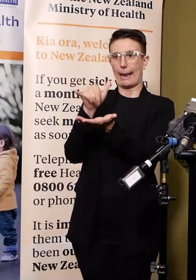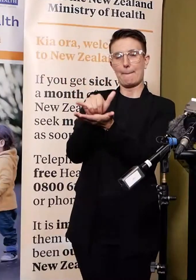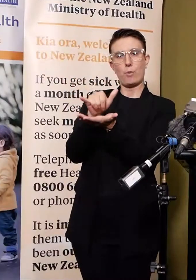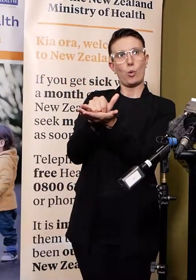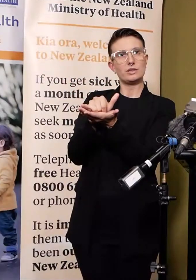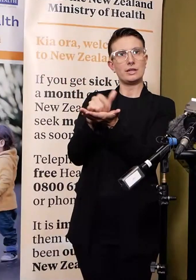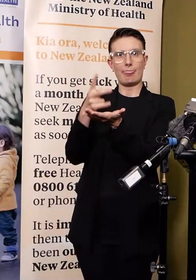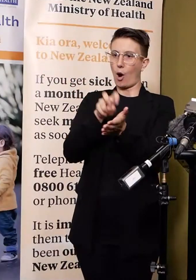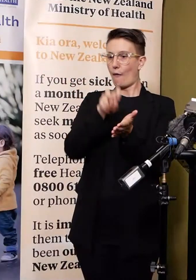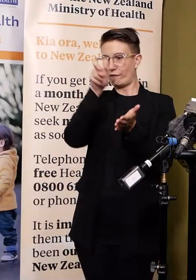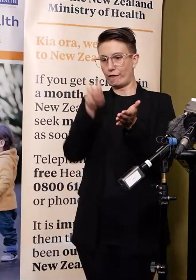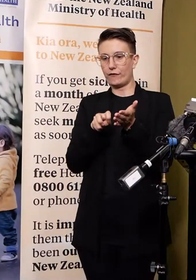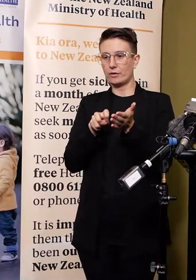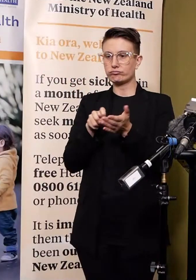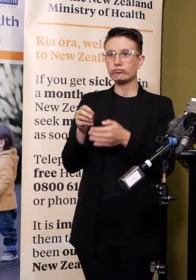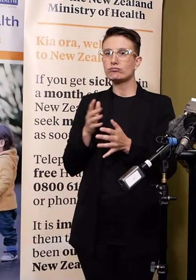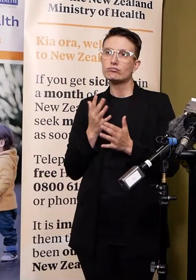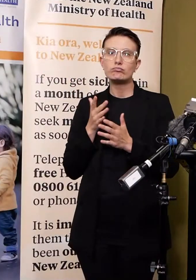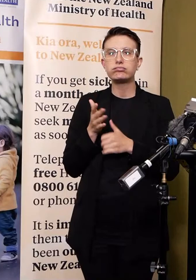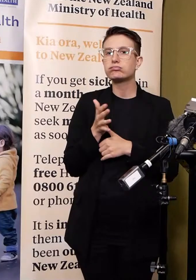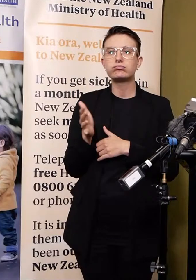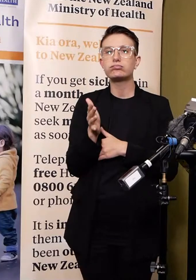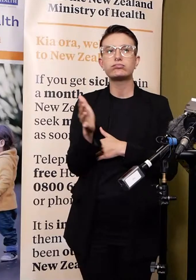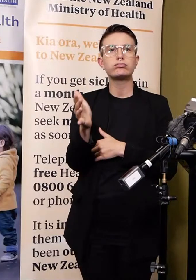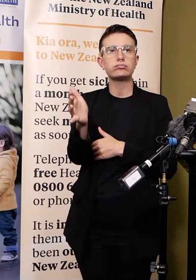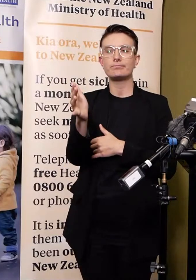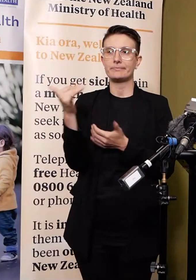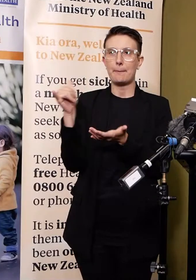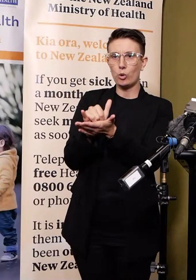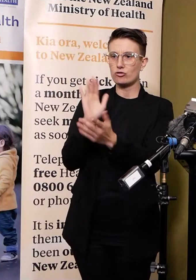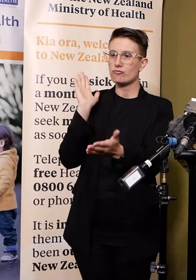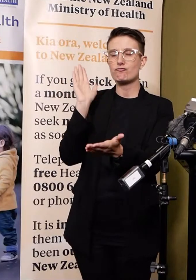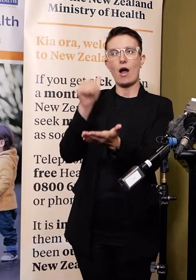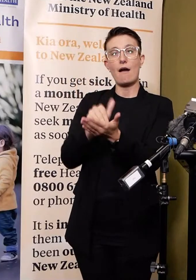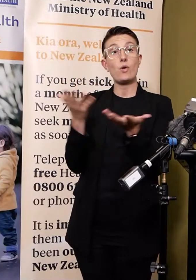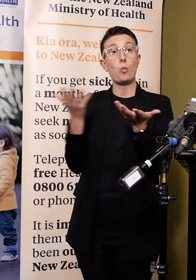they move through the airport. And they arrive at the customs lines.